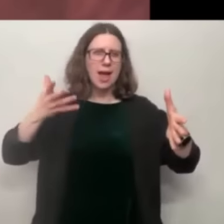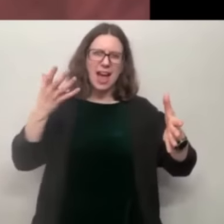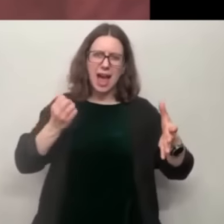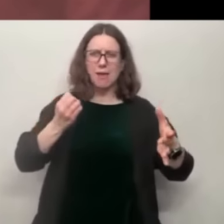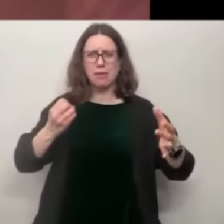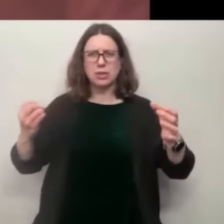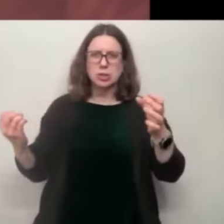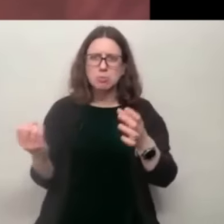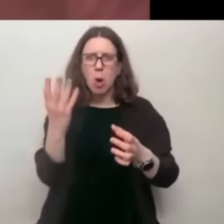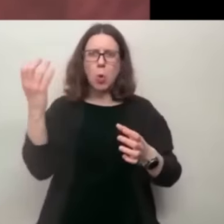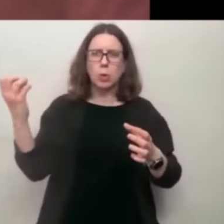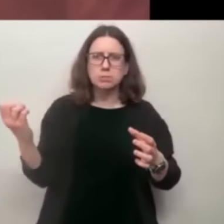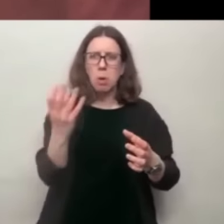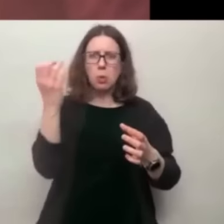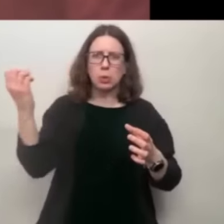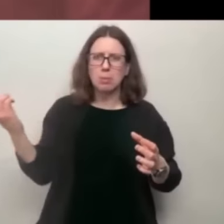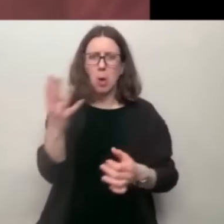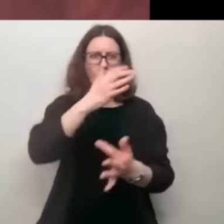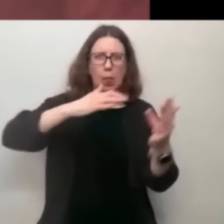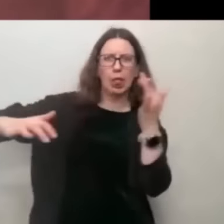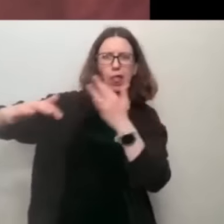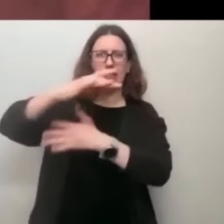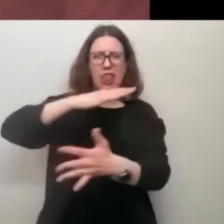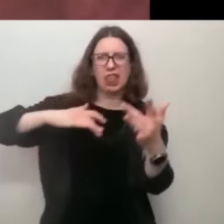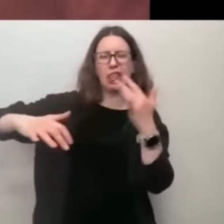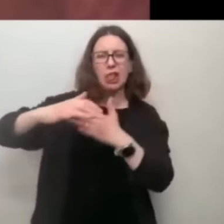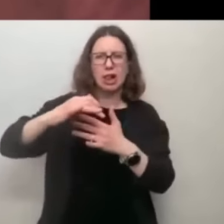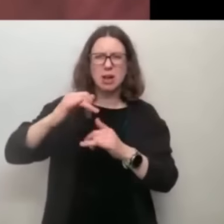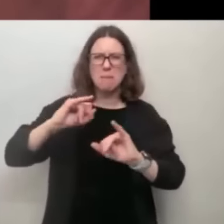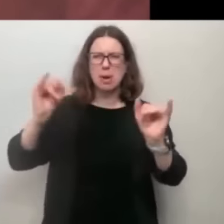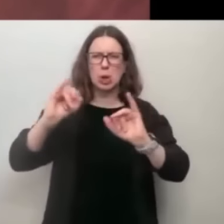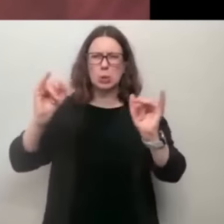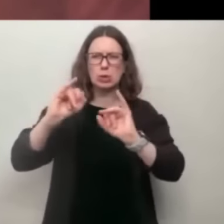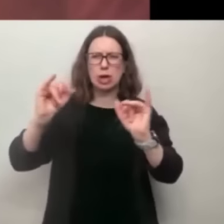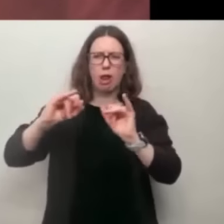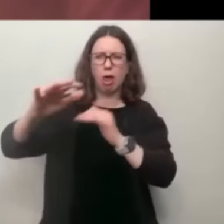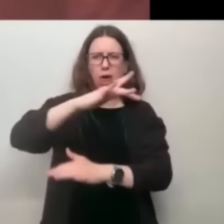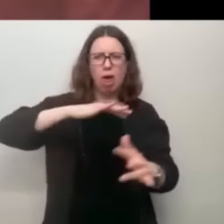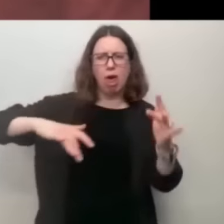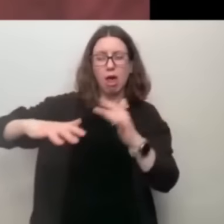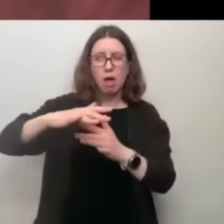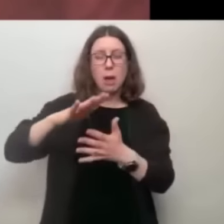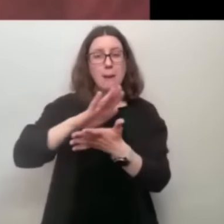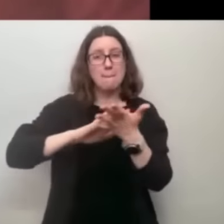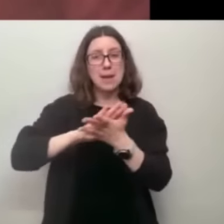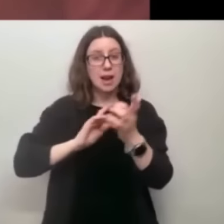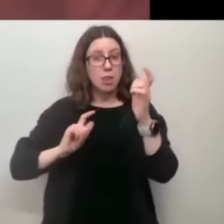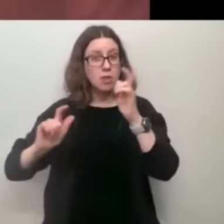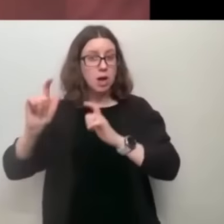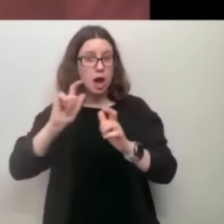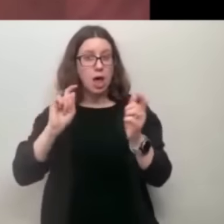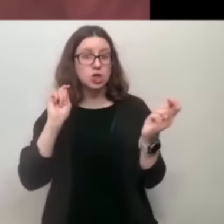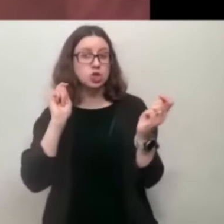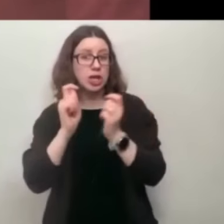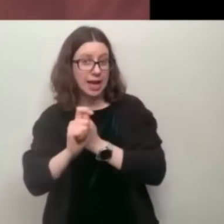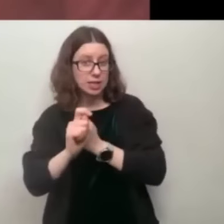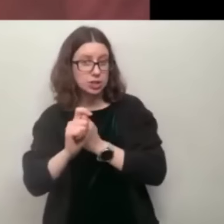red brown bridge black in the space of a few years. It was then repainted again, red brown, but became darker each time.